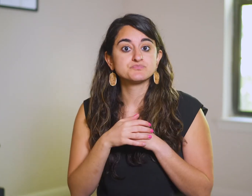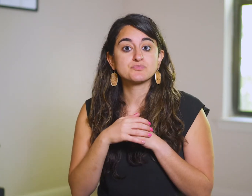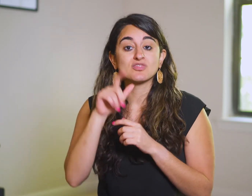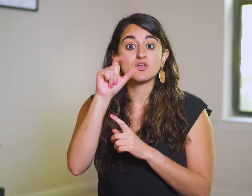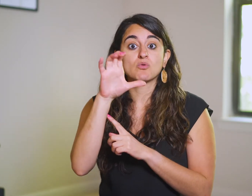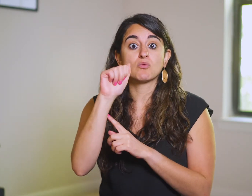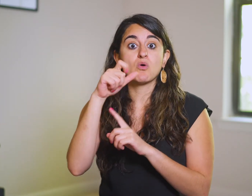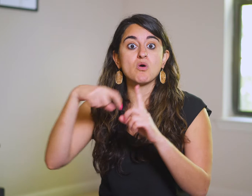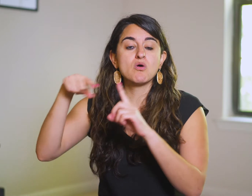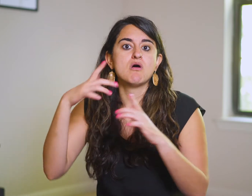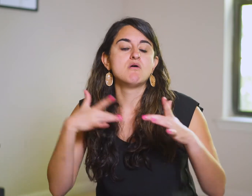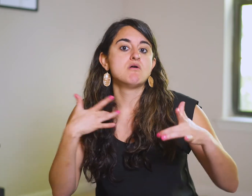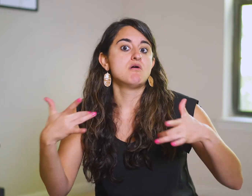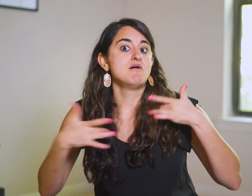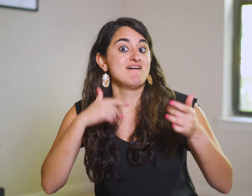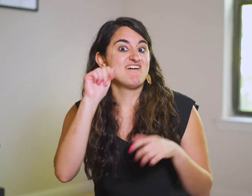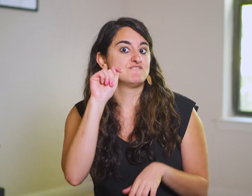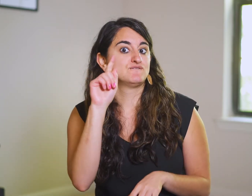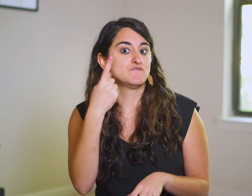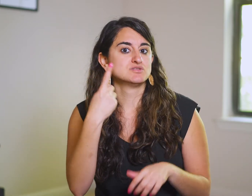The locals are thrilled about this at first